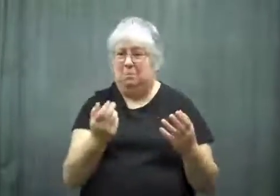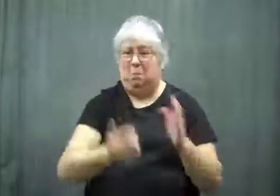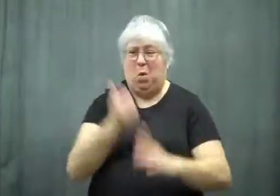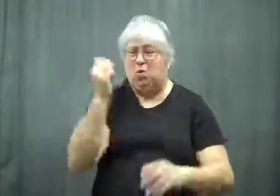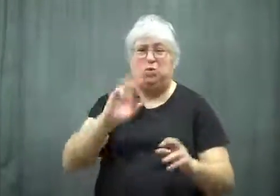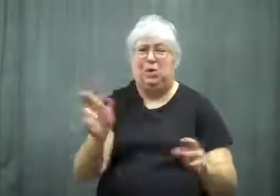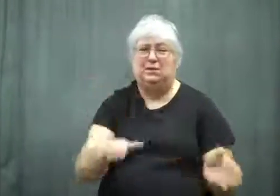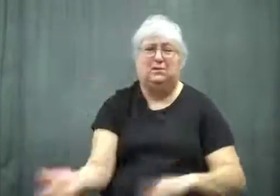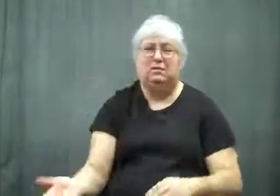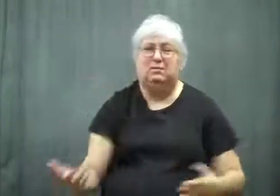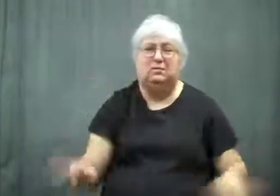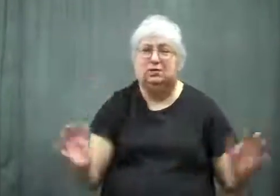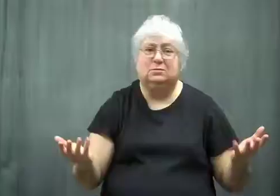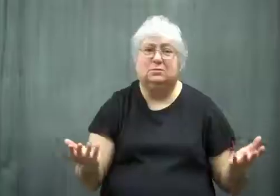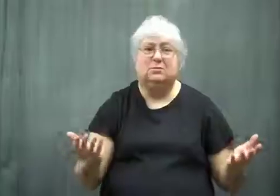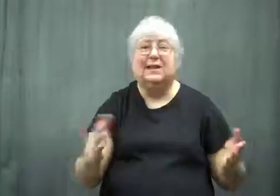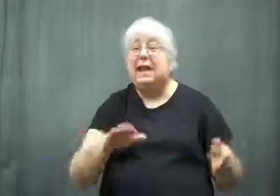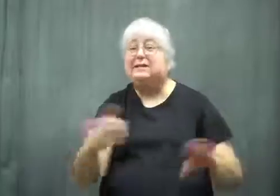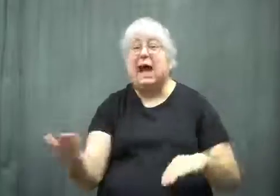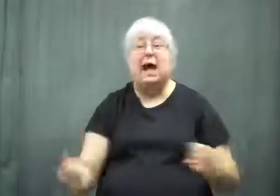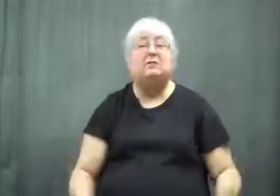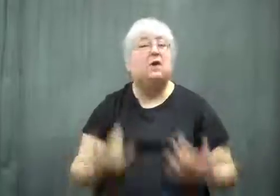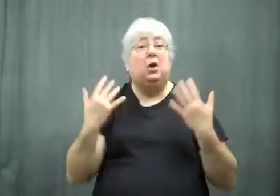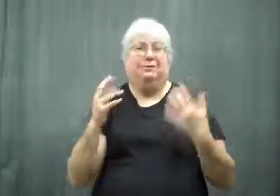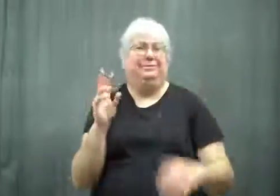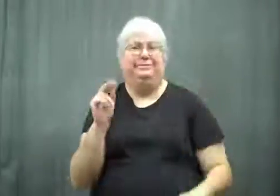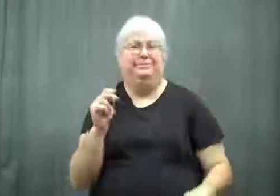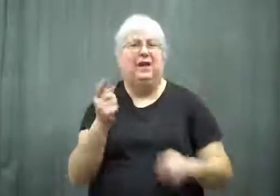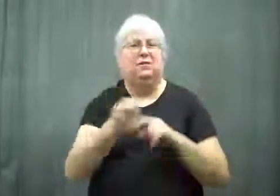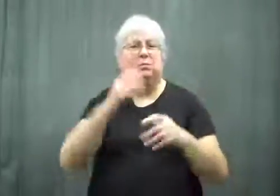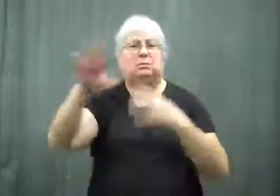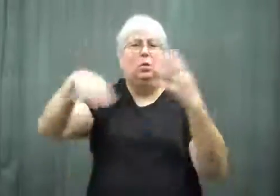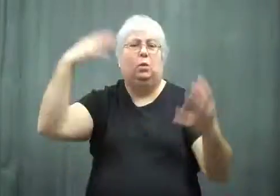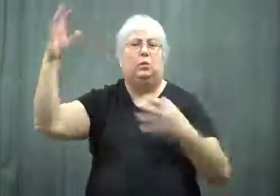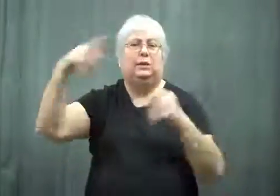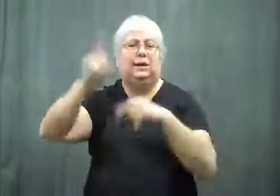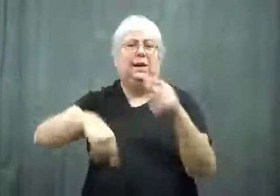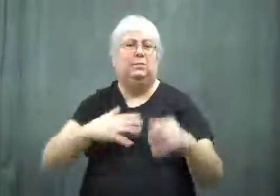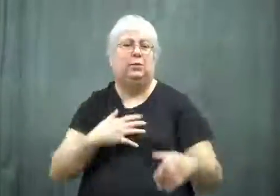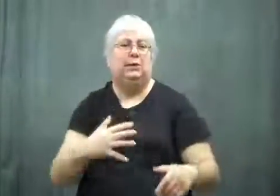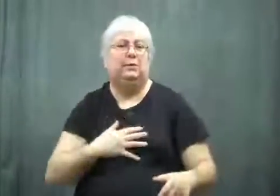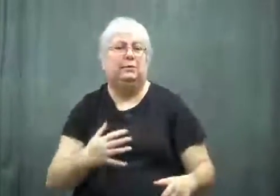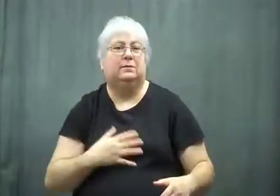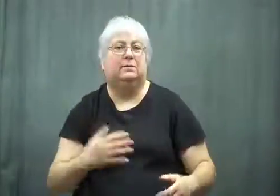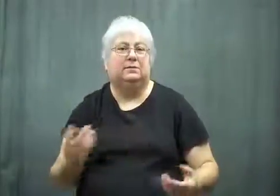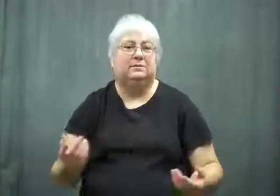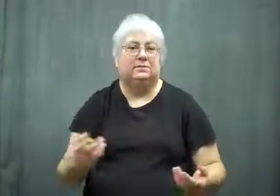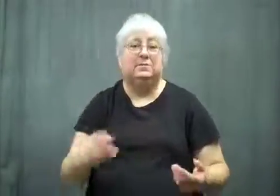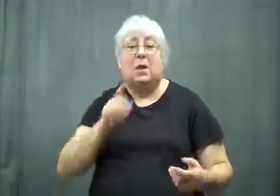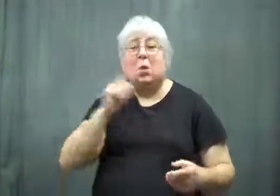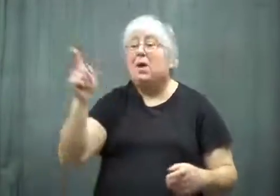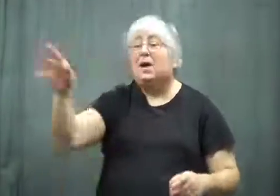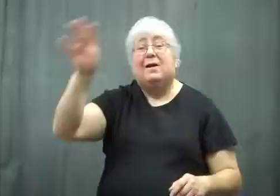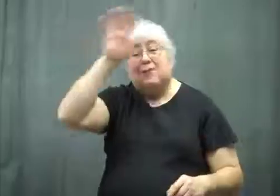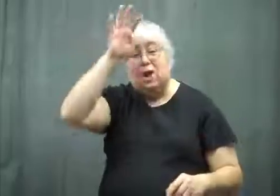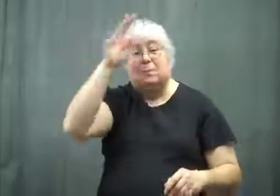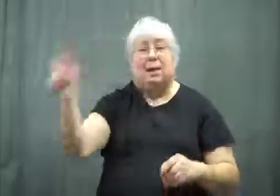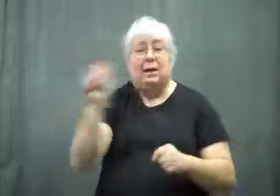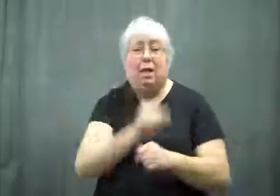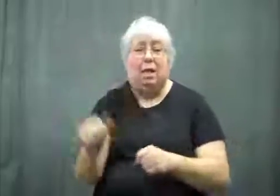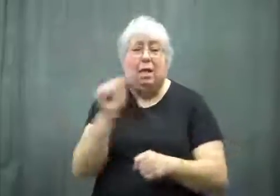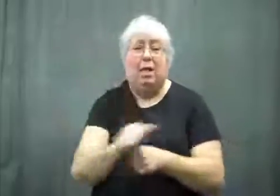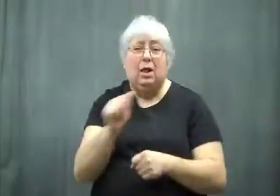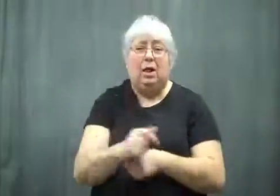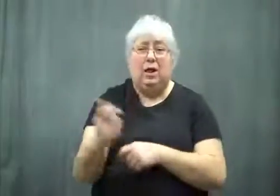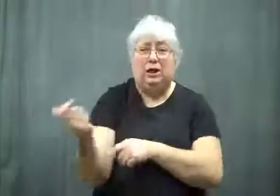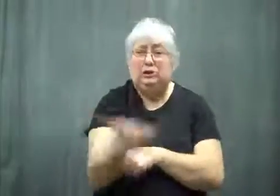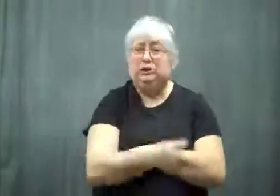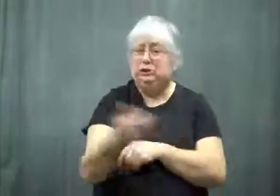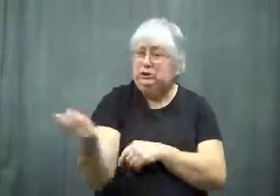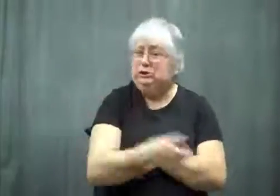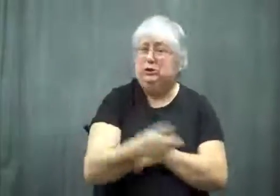Most were already dead. They weren't killed by the fire, they suffocated in the smoke.